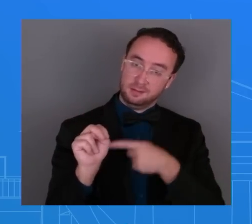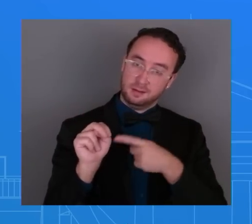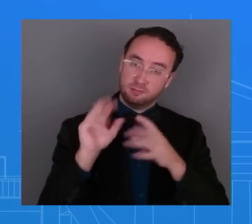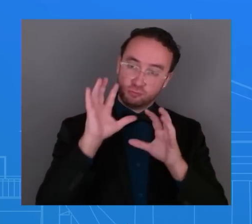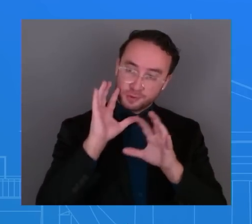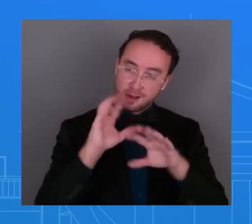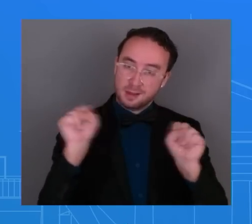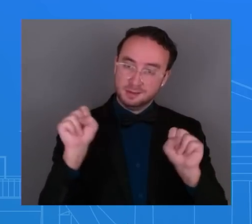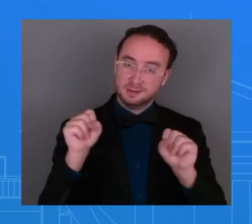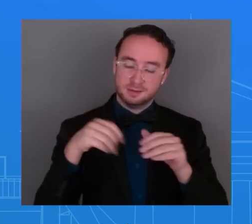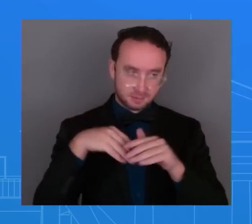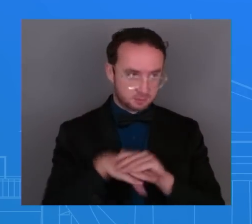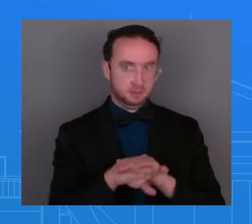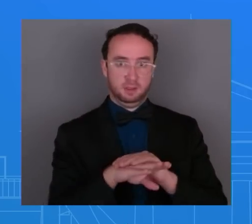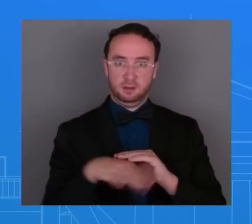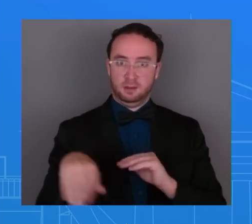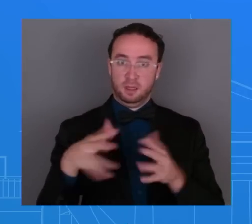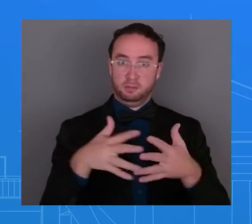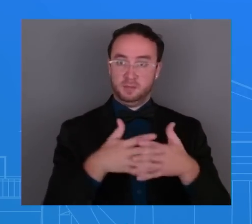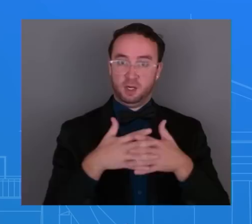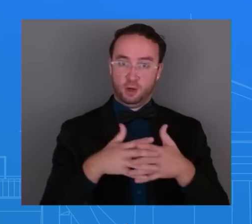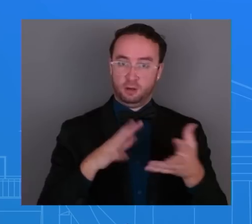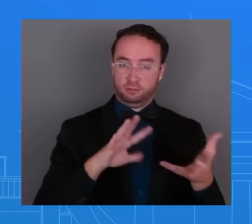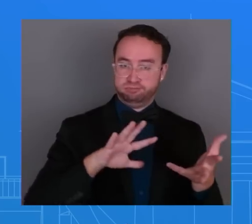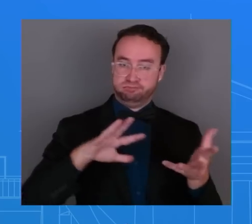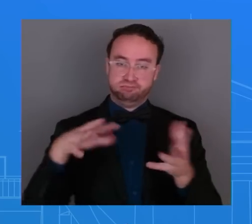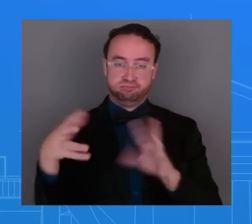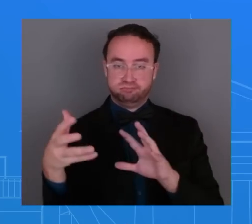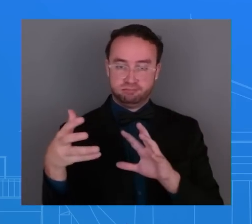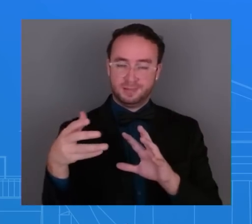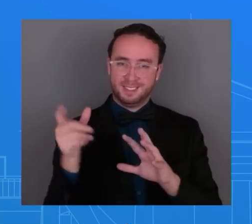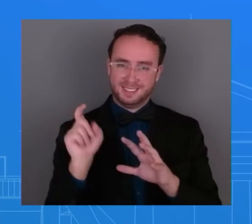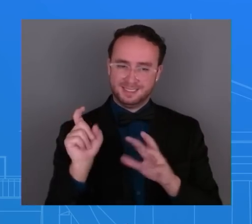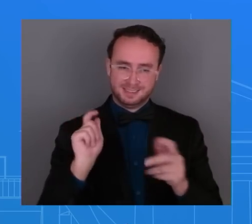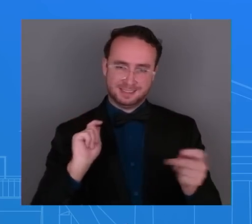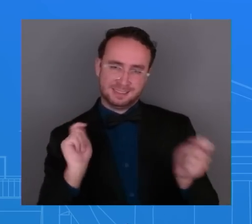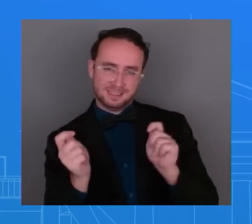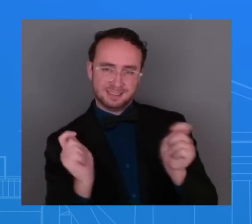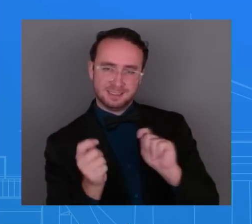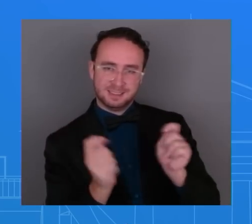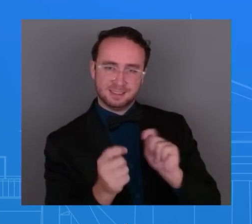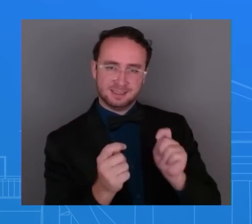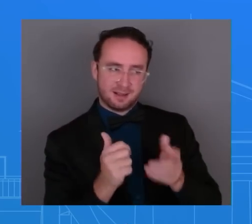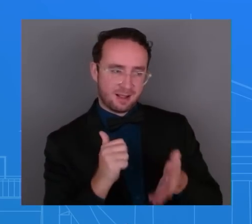with the help of the vice president, and we were able to deliver on that. The American Rescue Plan made a difference